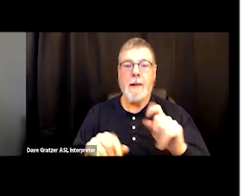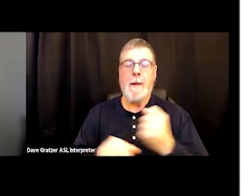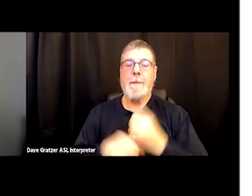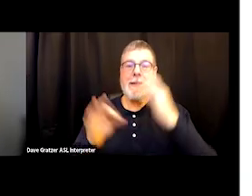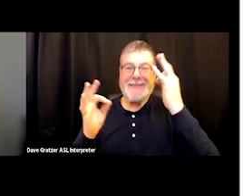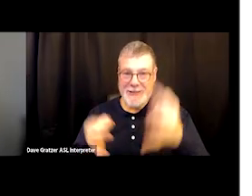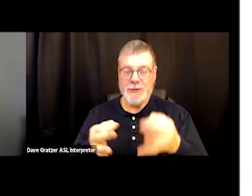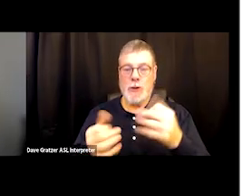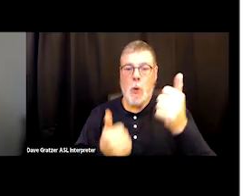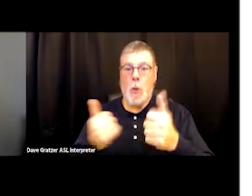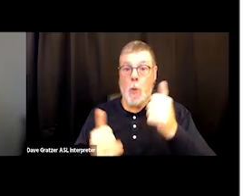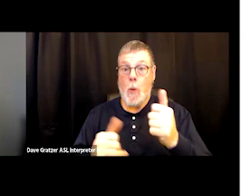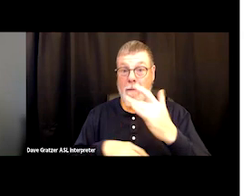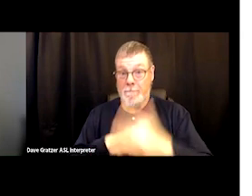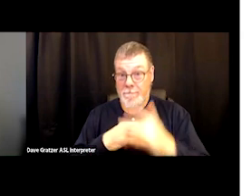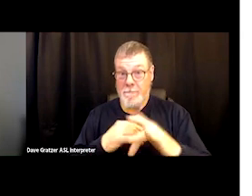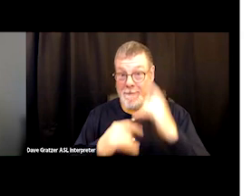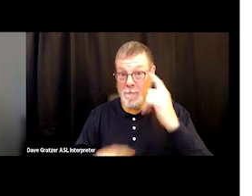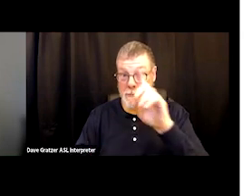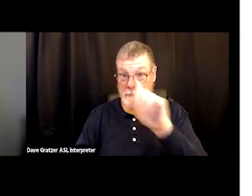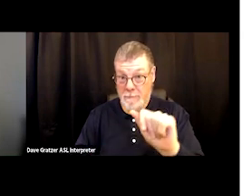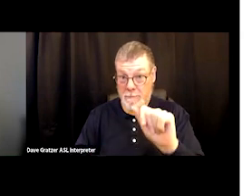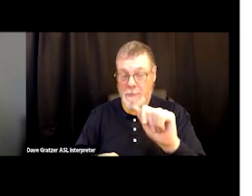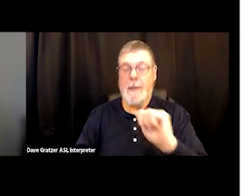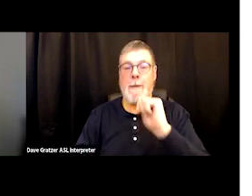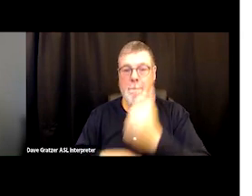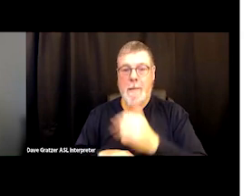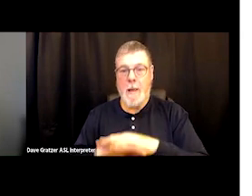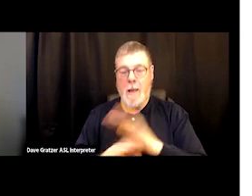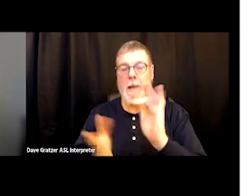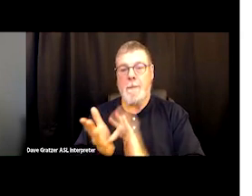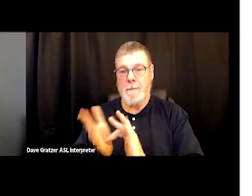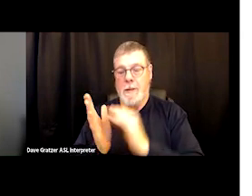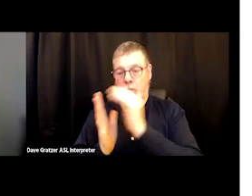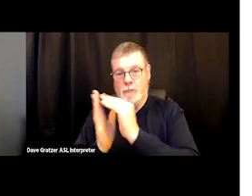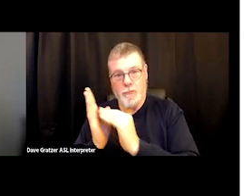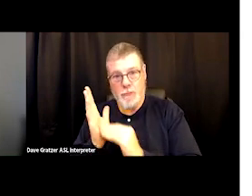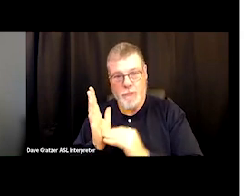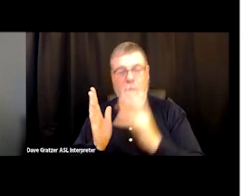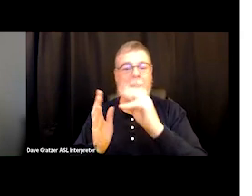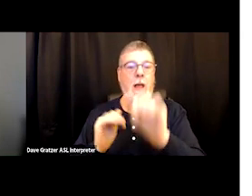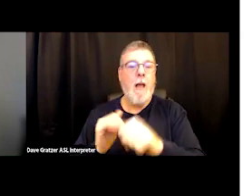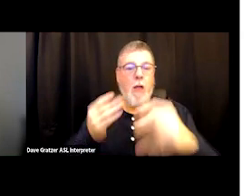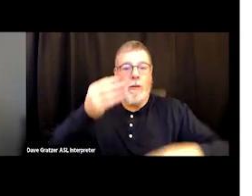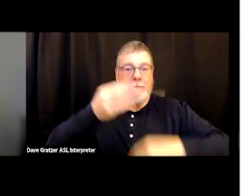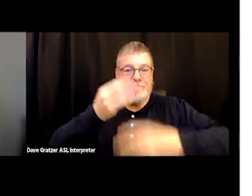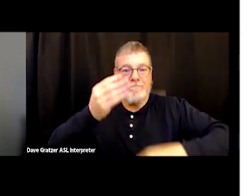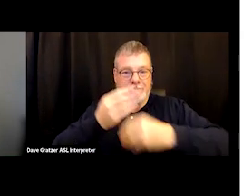about whether they're eligible for disability benefits based on their medical records and any other supplemental information